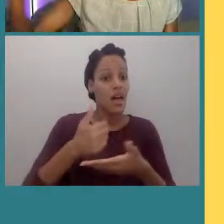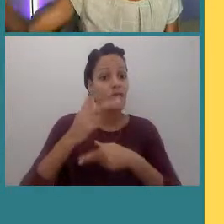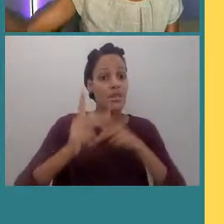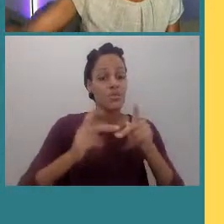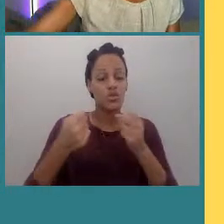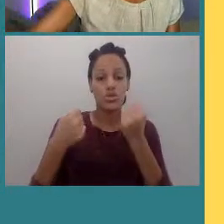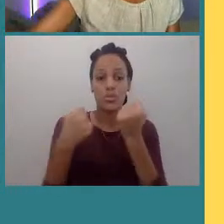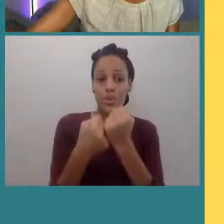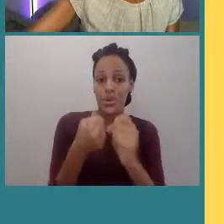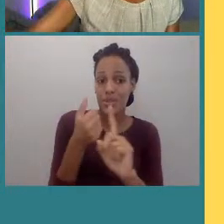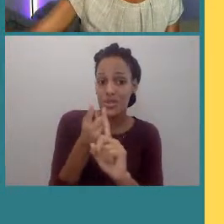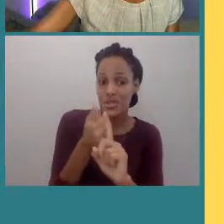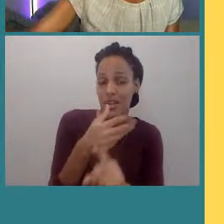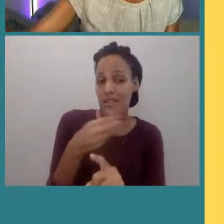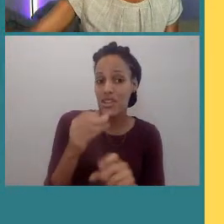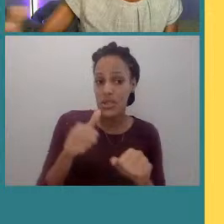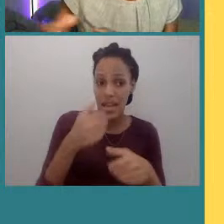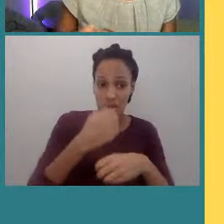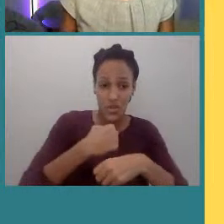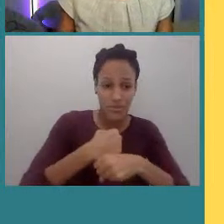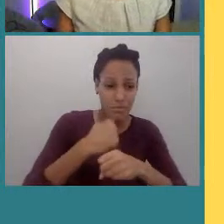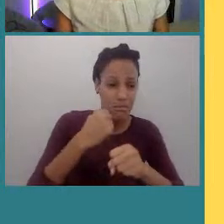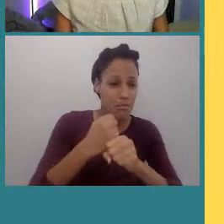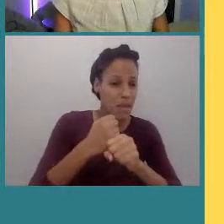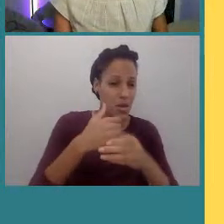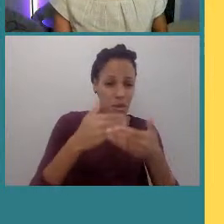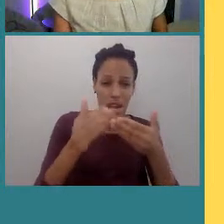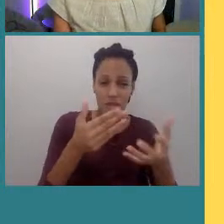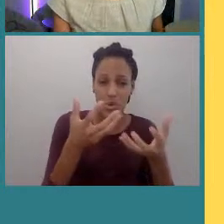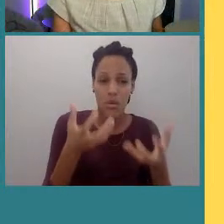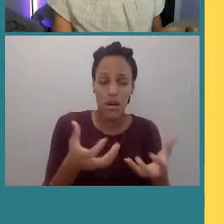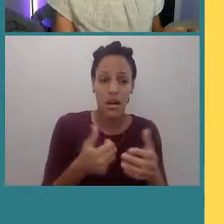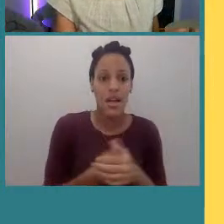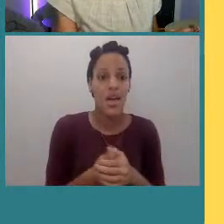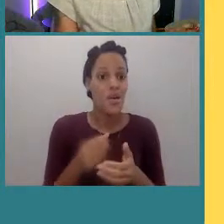can create the content you want to create without you going into debt or spending your